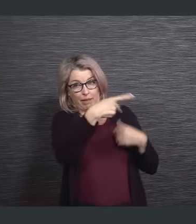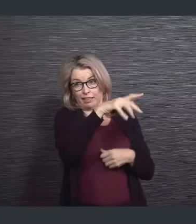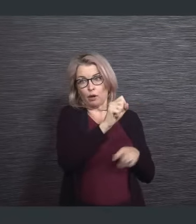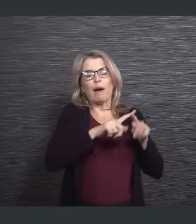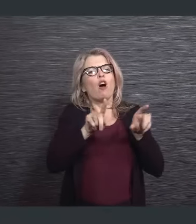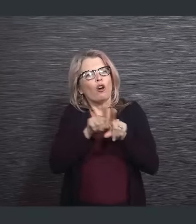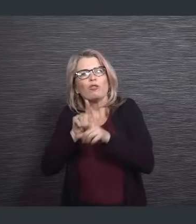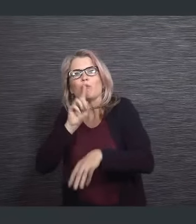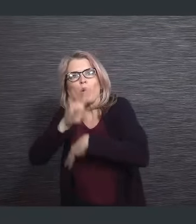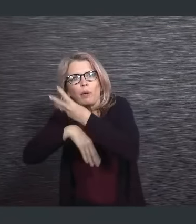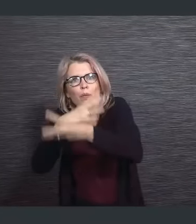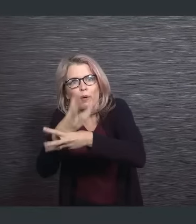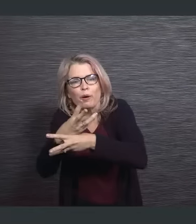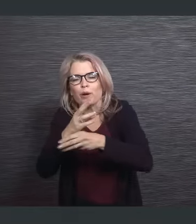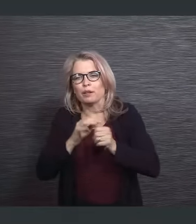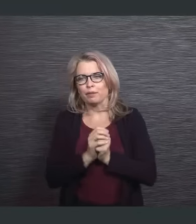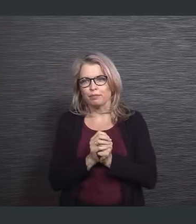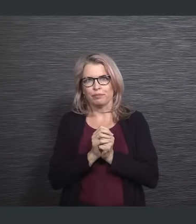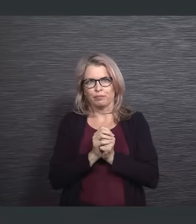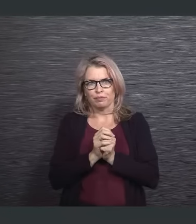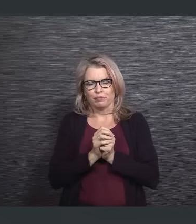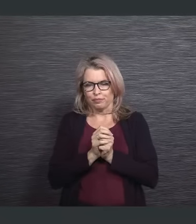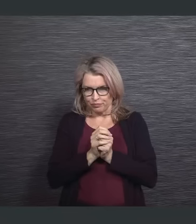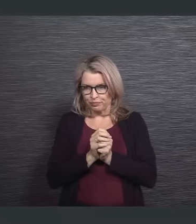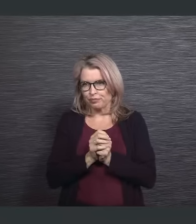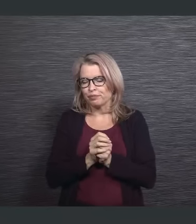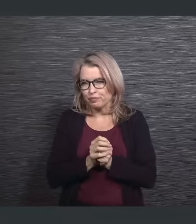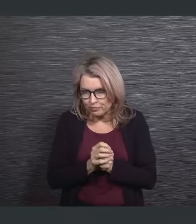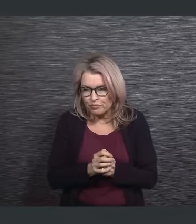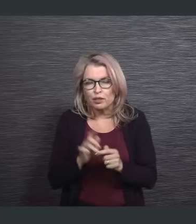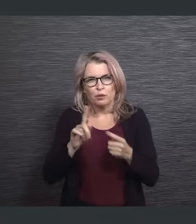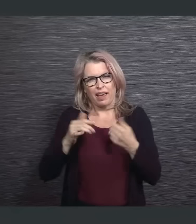From live game play to shared experience in theaters,